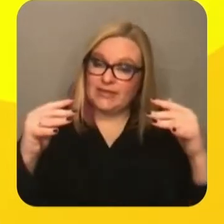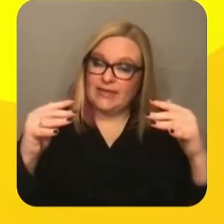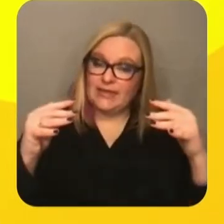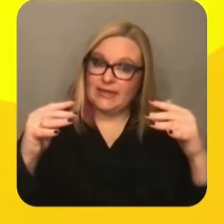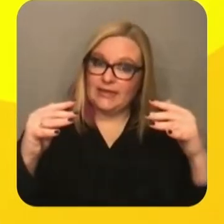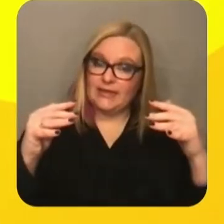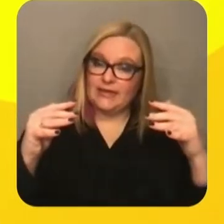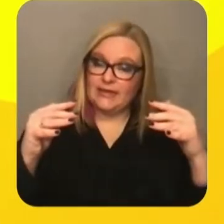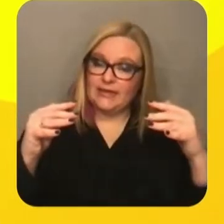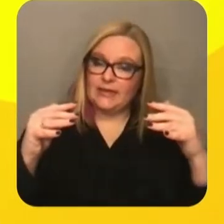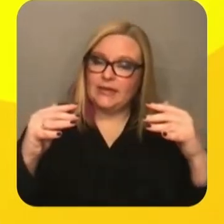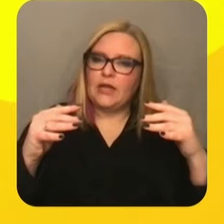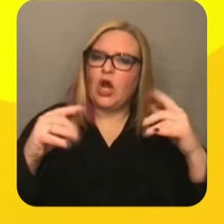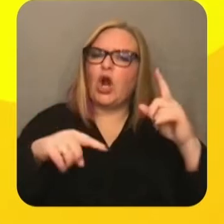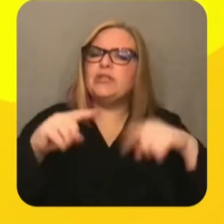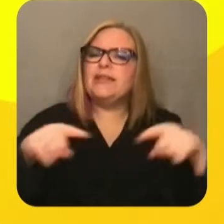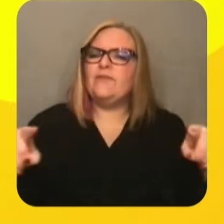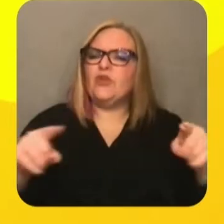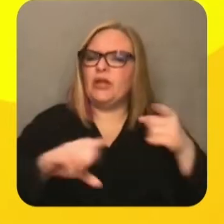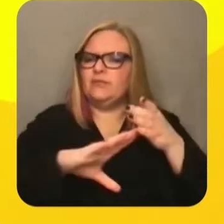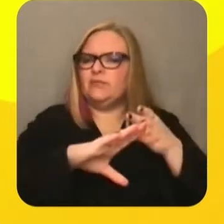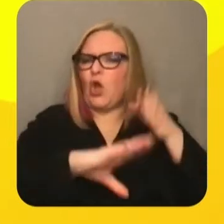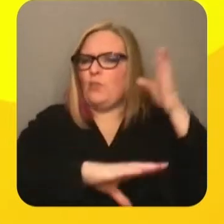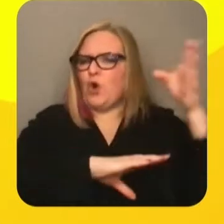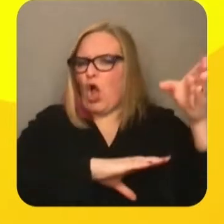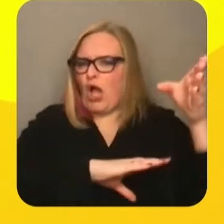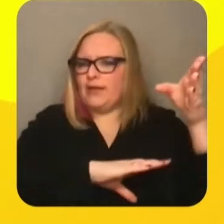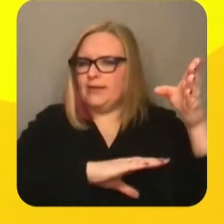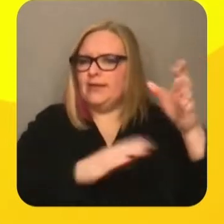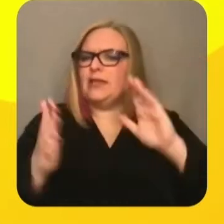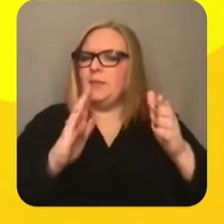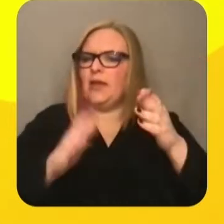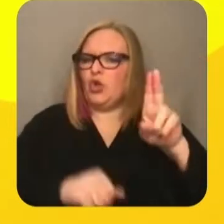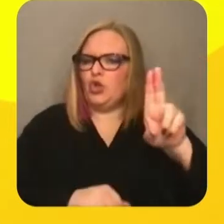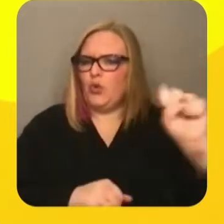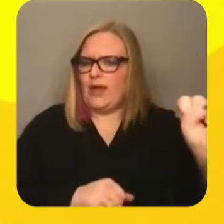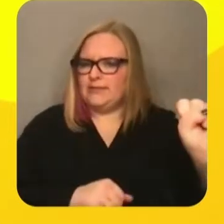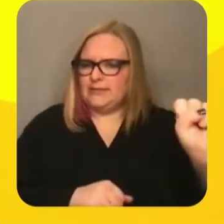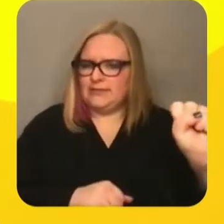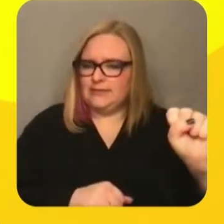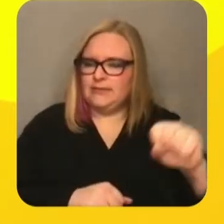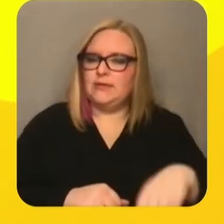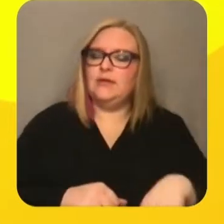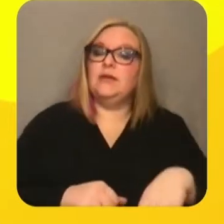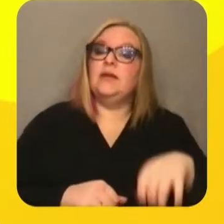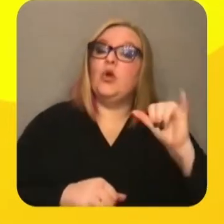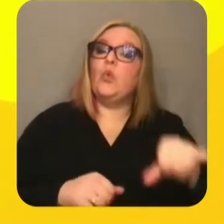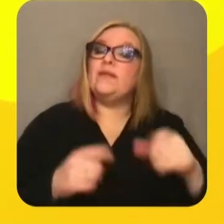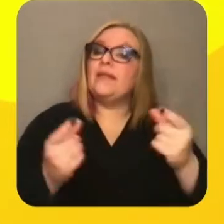differ abroad as they do in the US. And what that does is it makes it very difficult